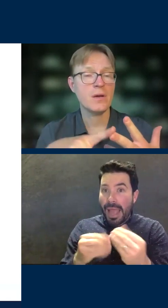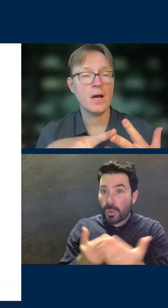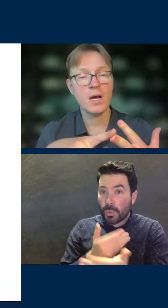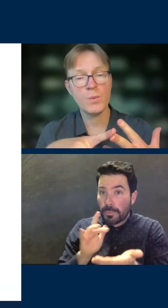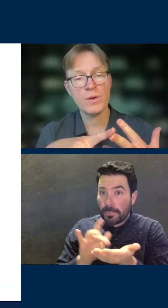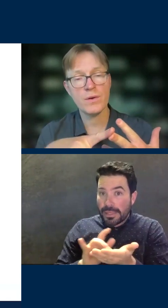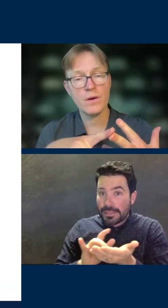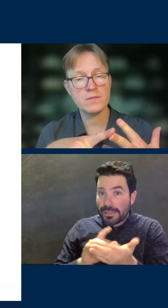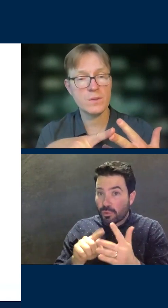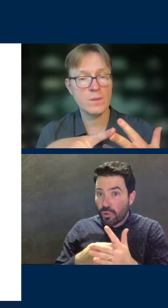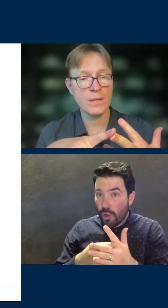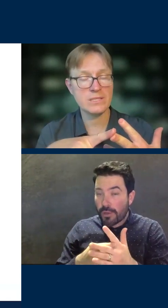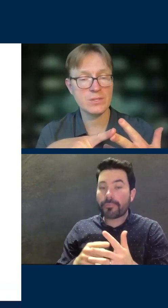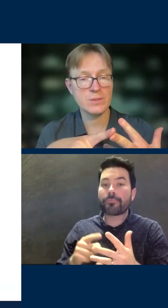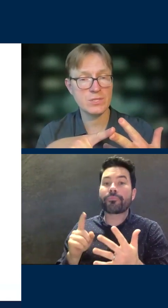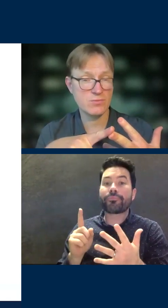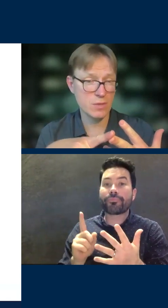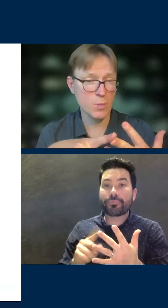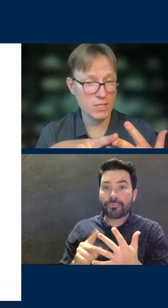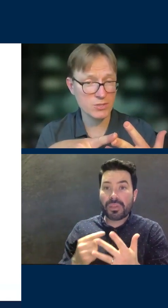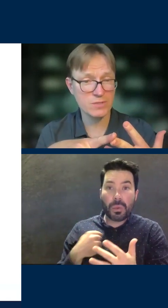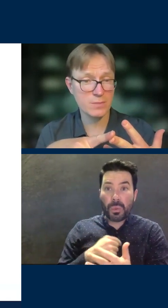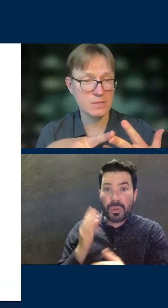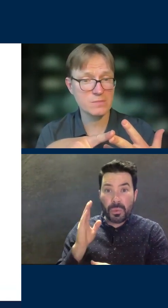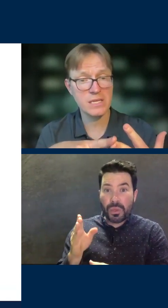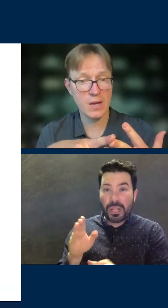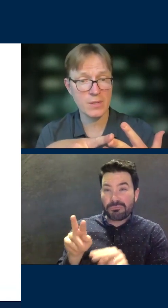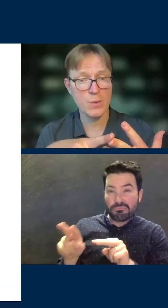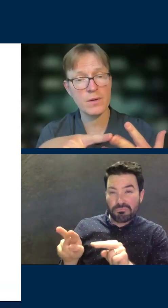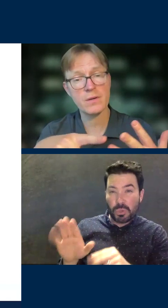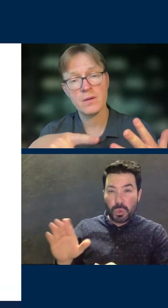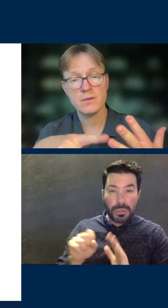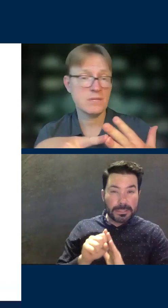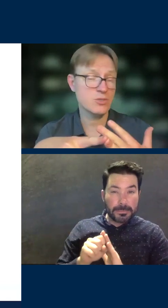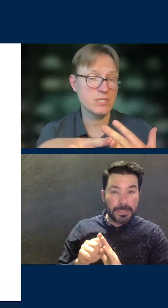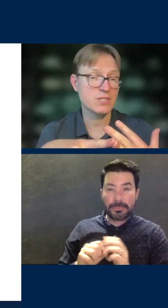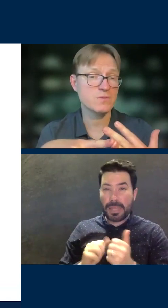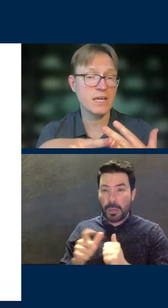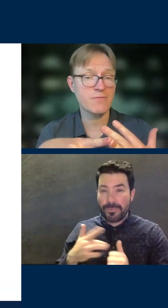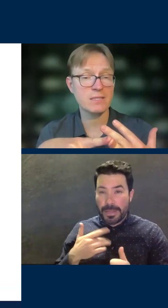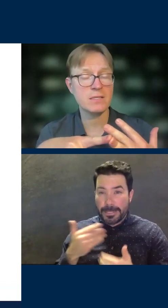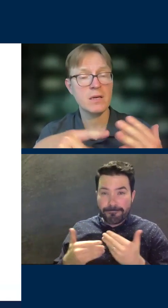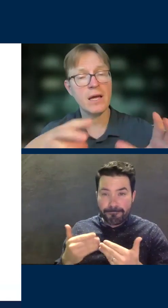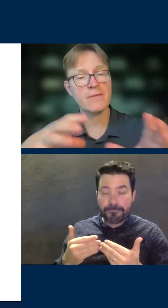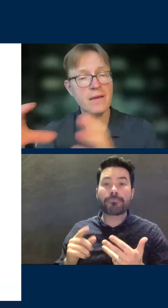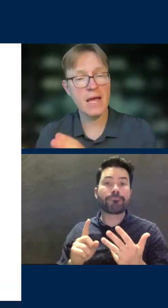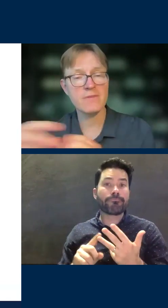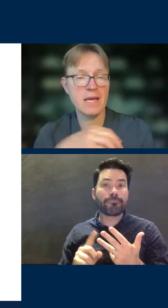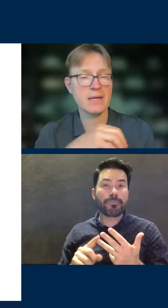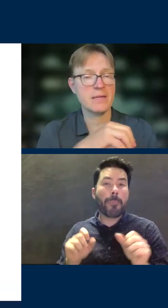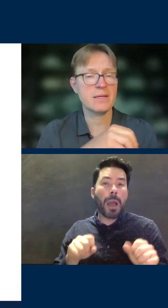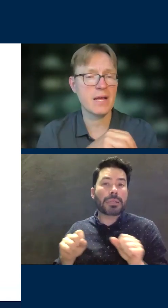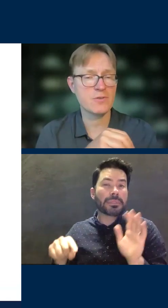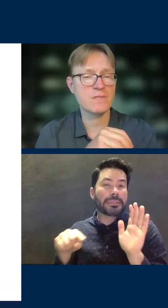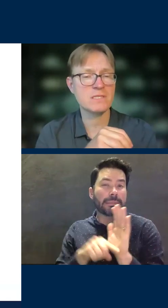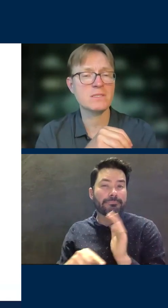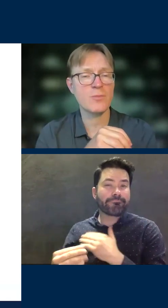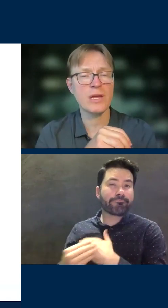We're also going to just really watch your symptom. See how you are. These are potential side effects. And then, having that in an after business summary,